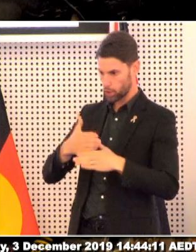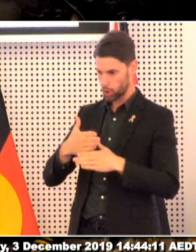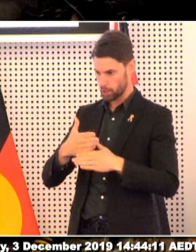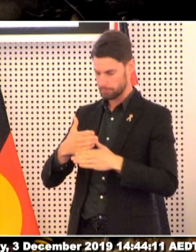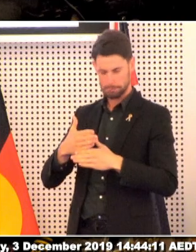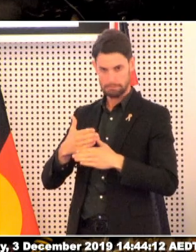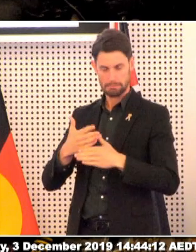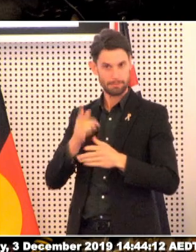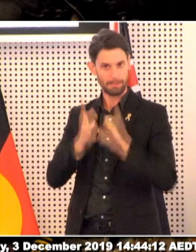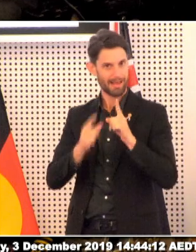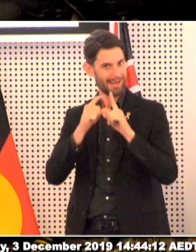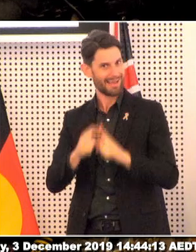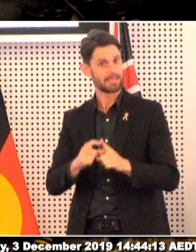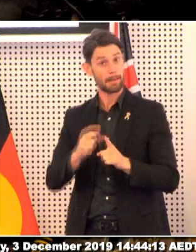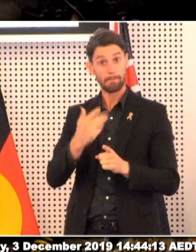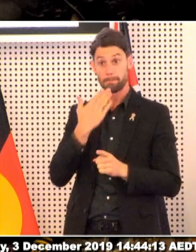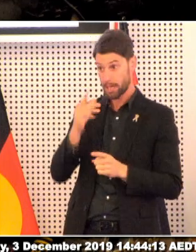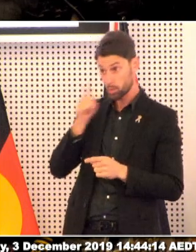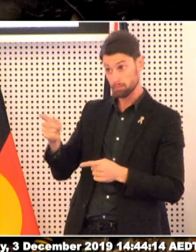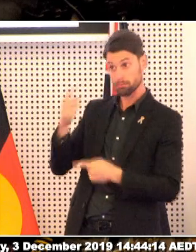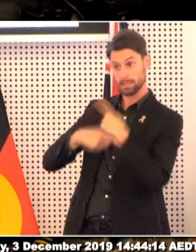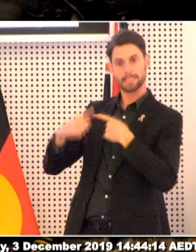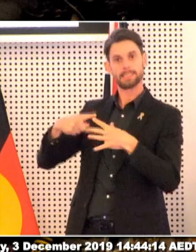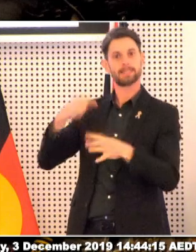Can you help us with some examples about where this focus on a